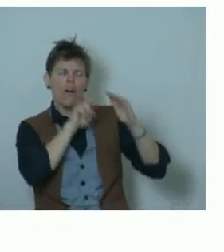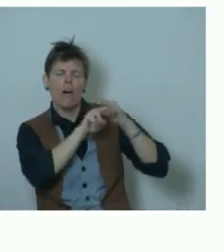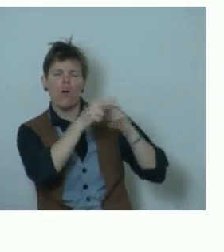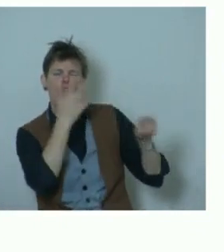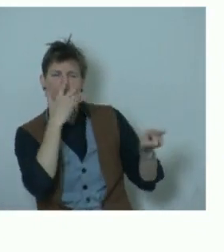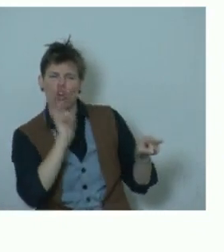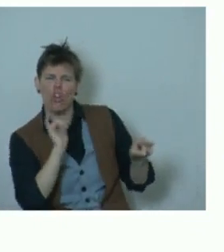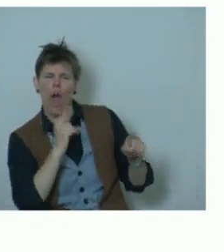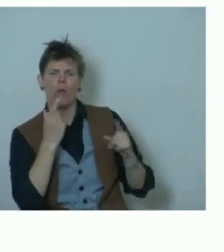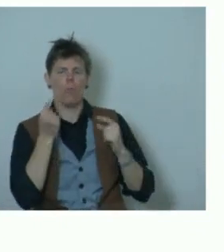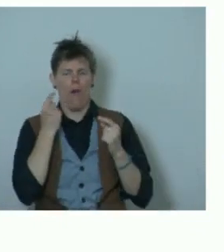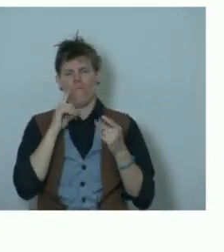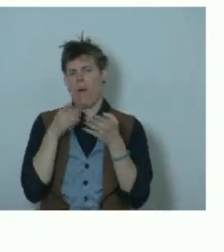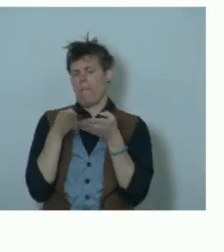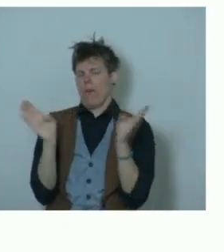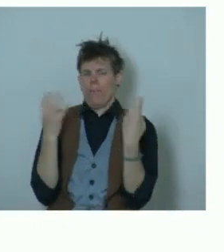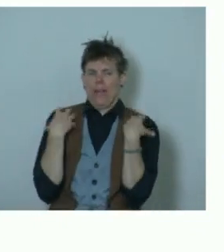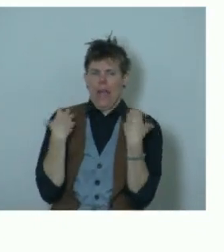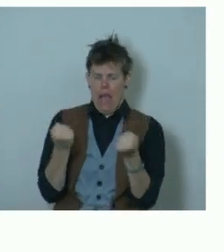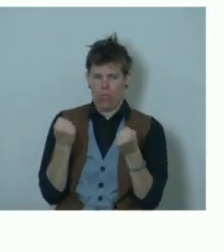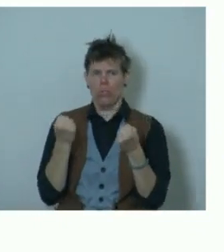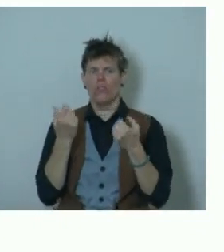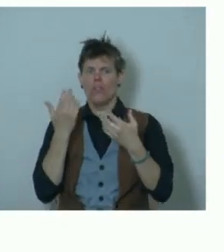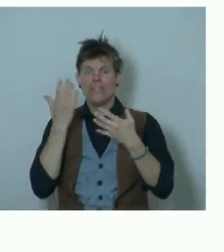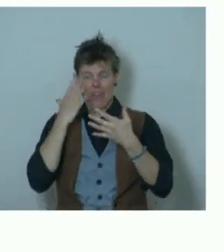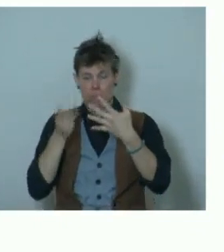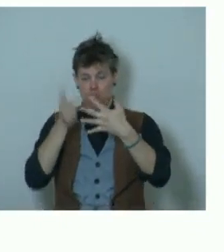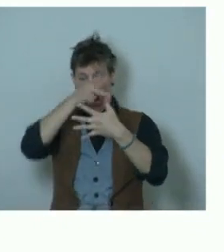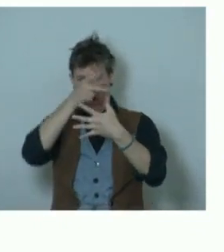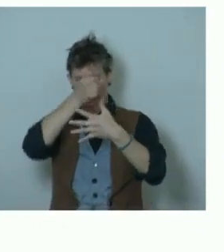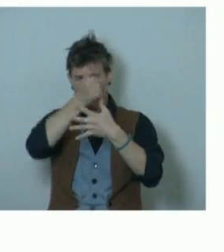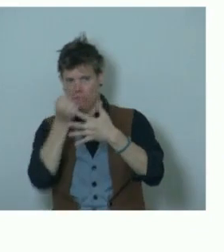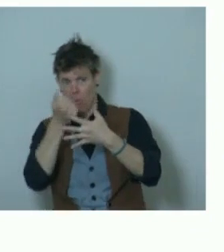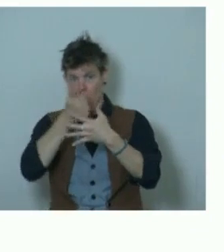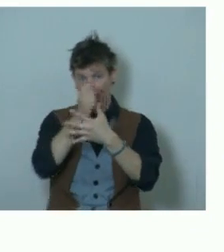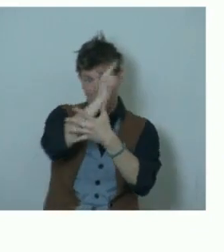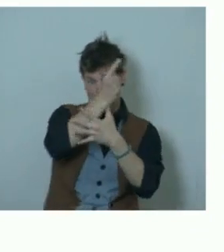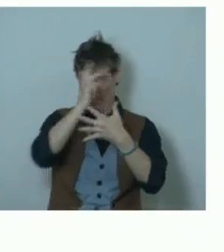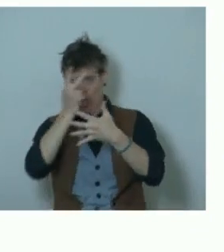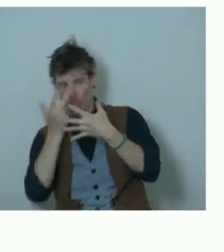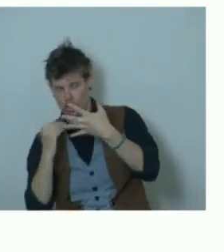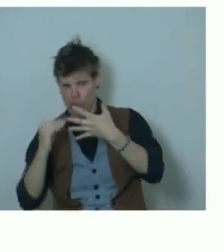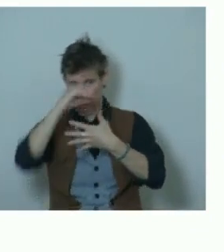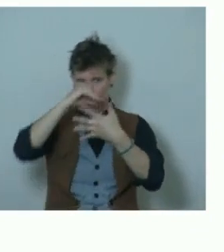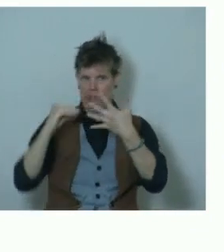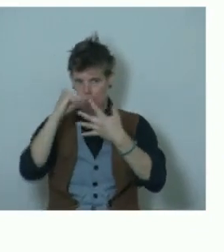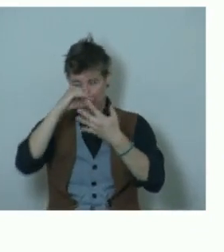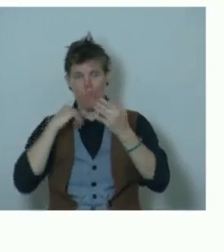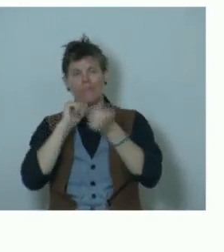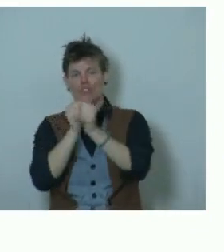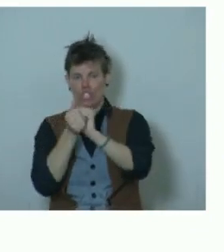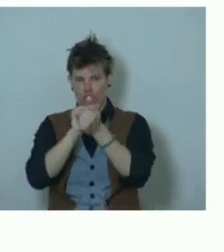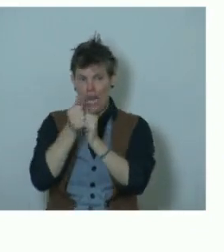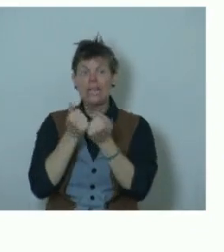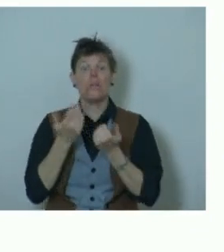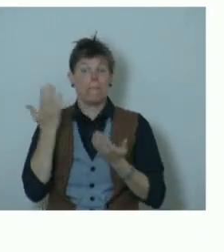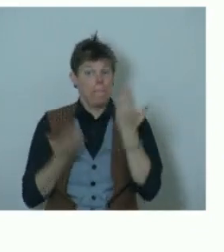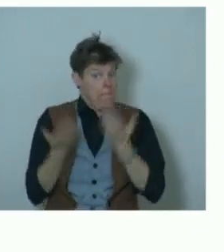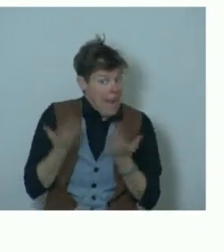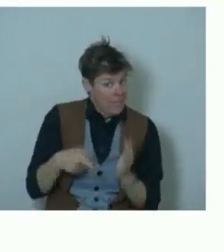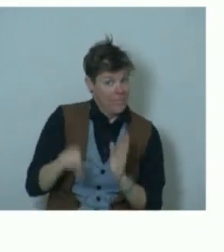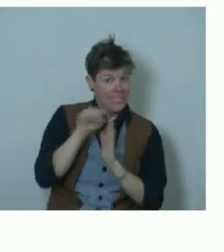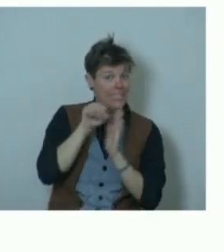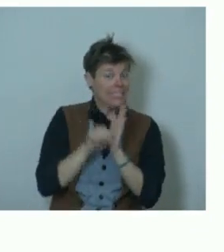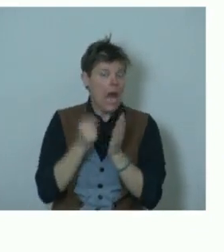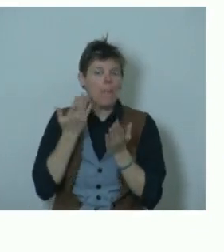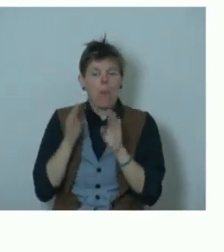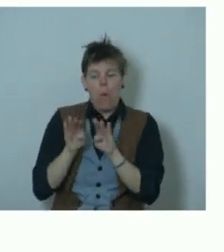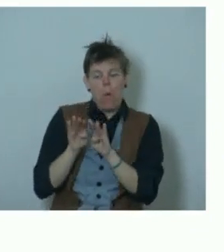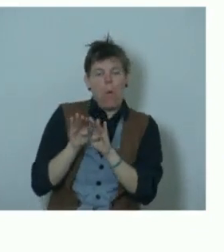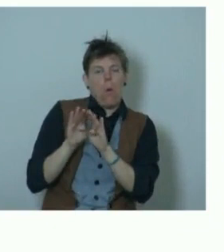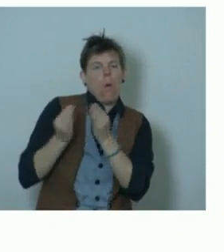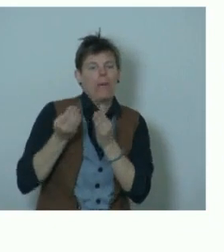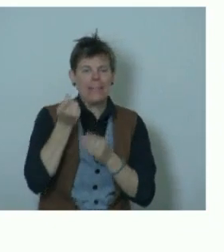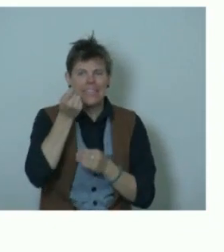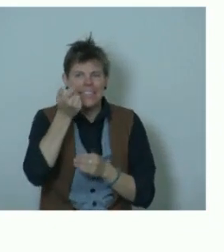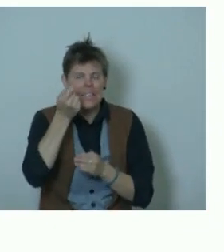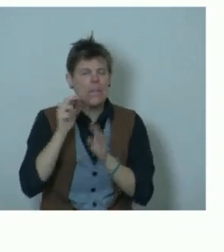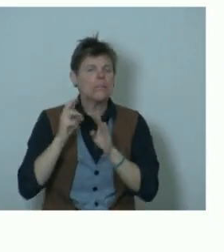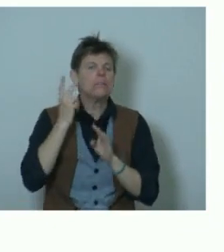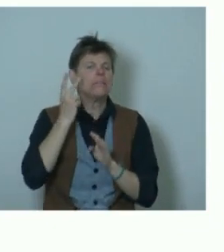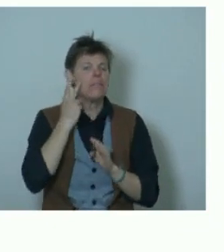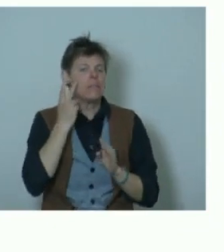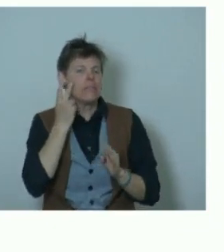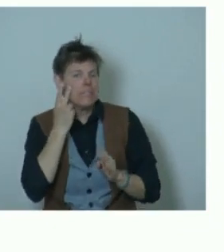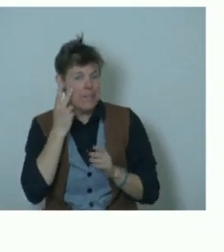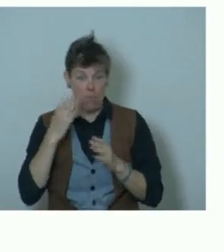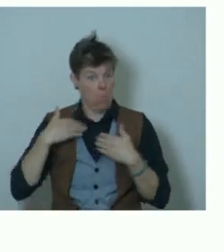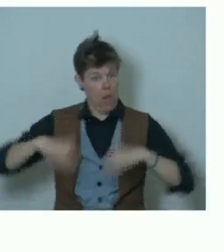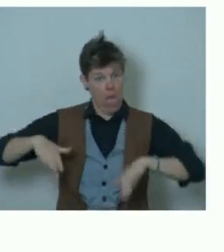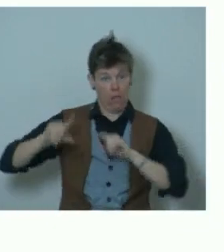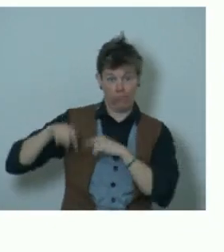THE GOVERNOR ASKED THE MEDICAL ADVISORY TEAM TO OUTLINE A MEDICAL AND PUBLIC HEALTH CRITERIA WE CAN USE AS A STATE TO KNOW IT MIGHT BE READY TO START DOING SOME OF THE THINGS